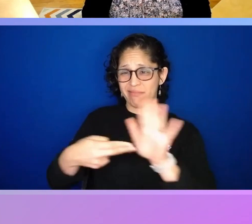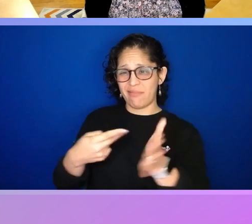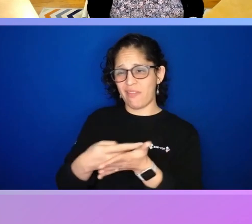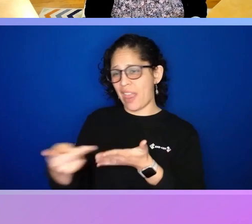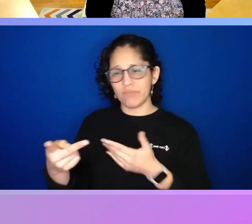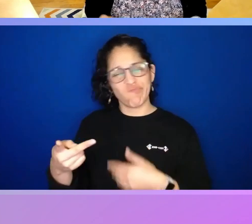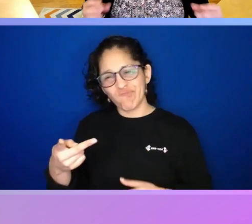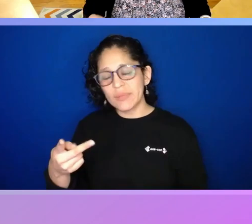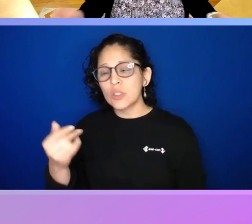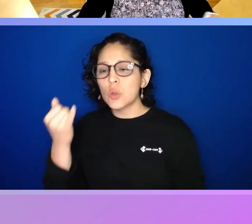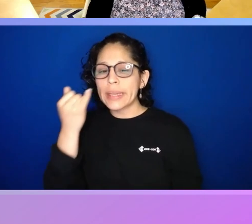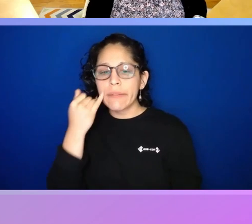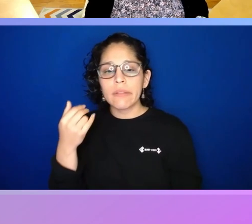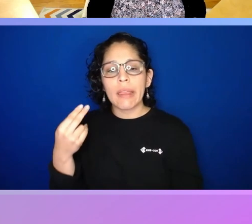could press this button and now go to new